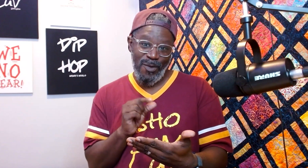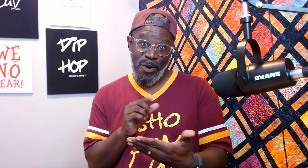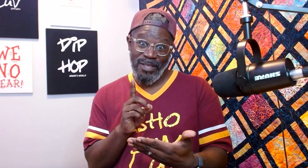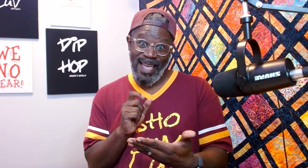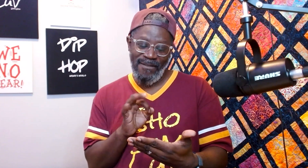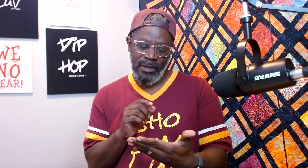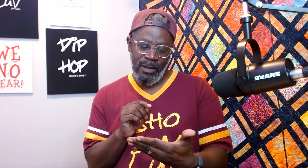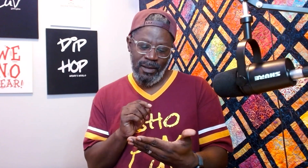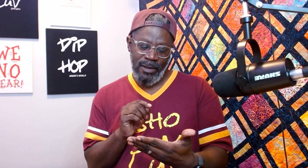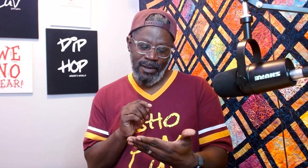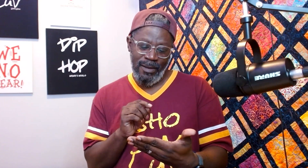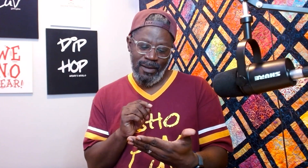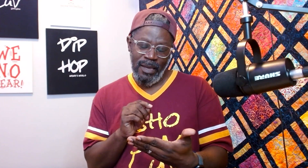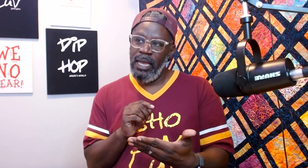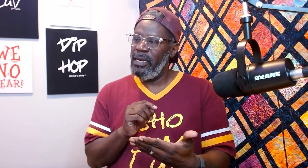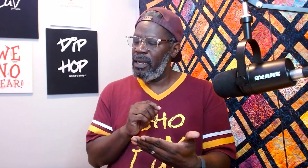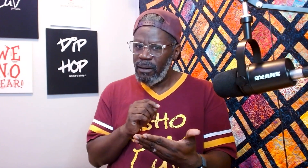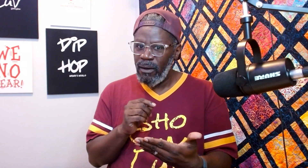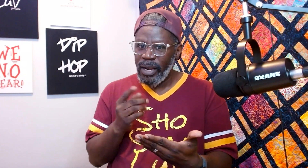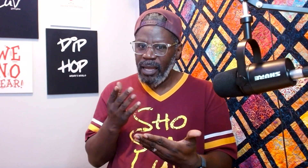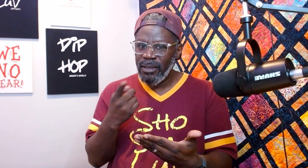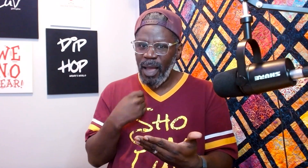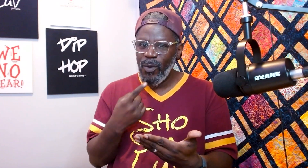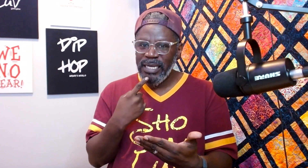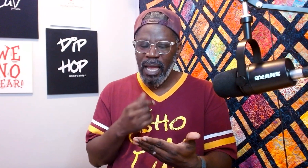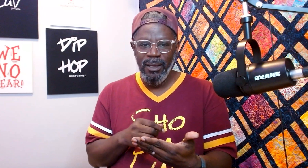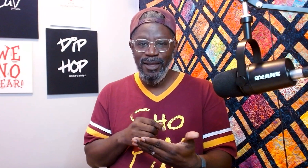Flipped, found the word Deaf. He said, "Okay, tell me what it says."